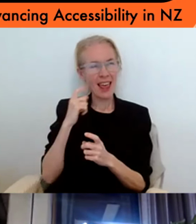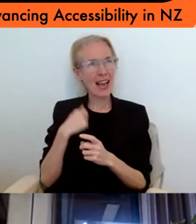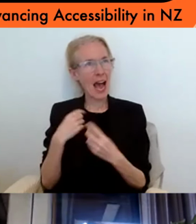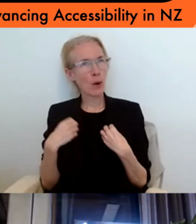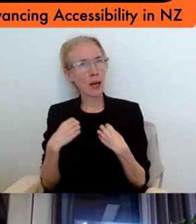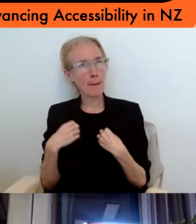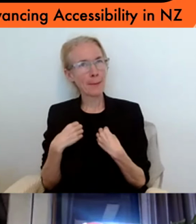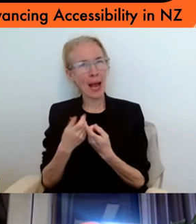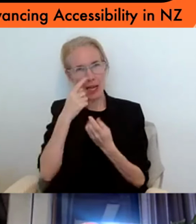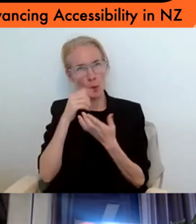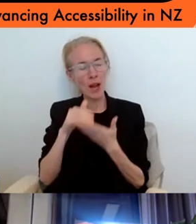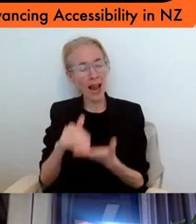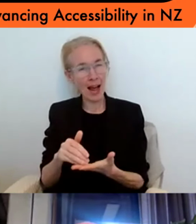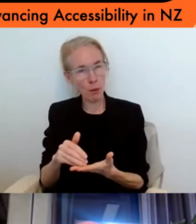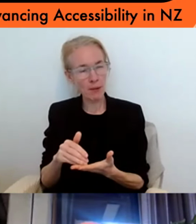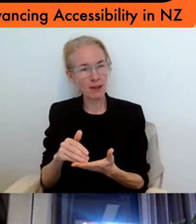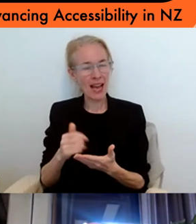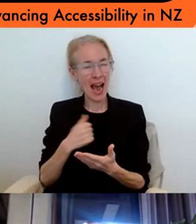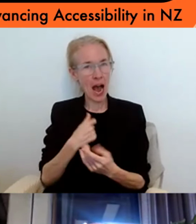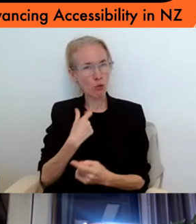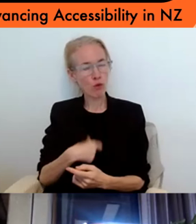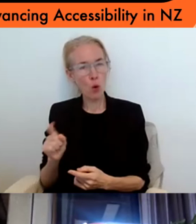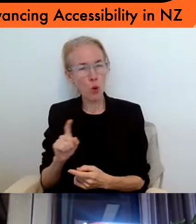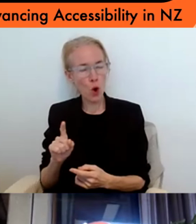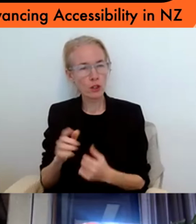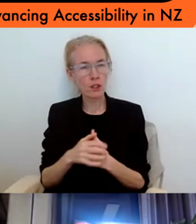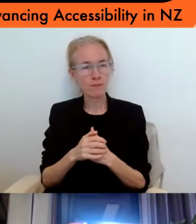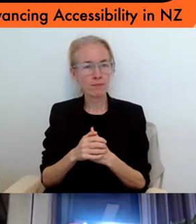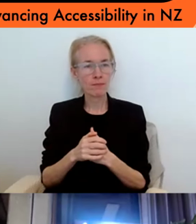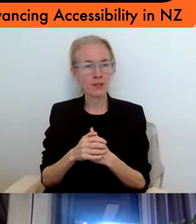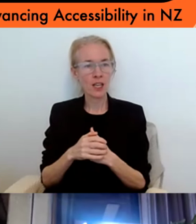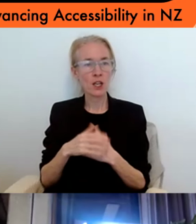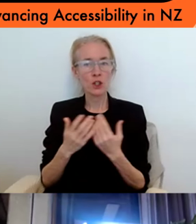around the responsibility triangle with the thermal performance, so